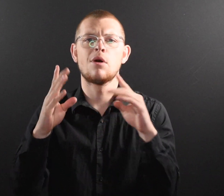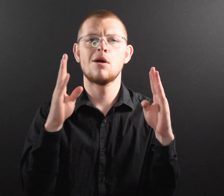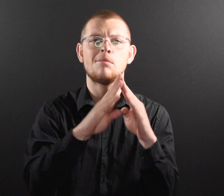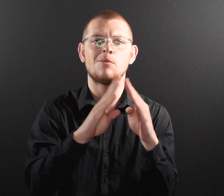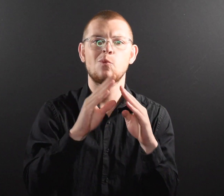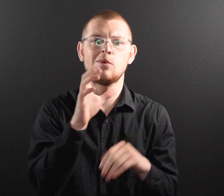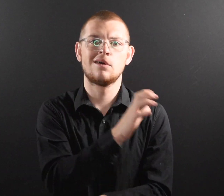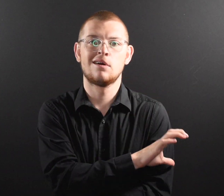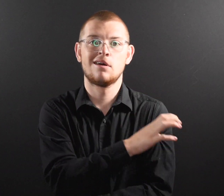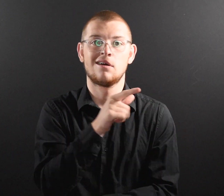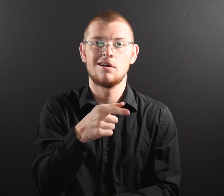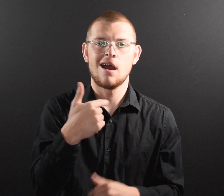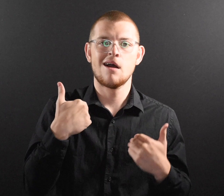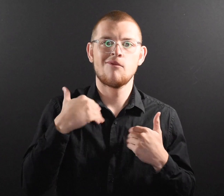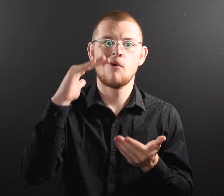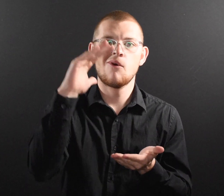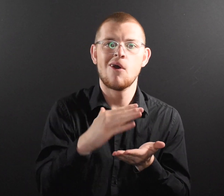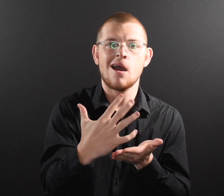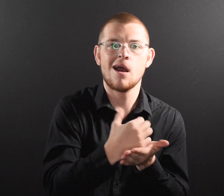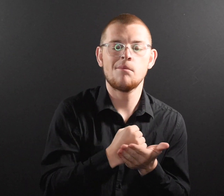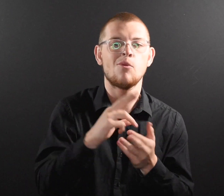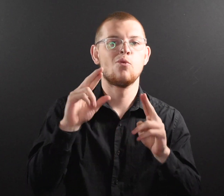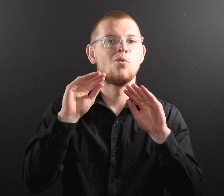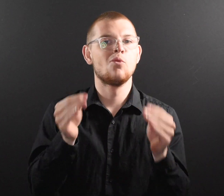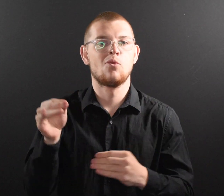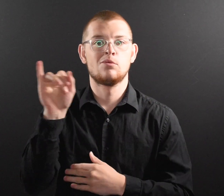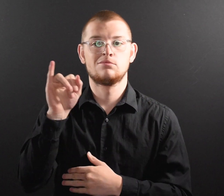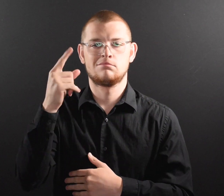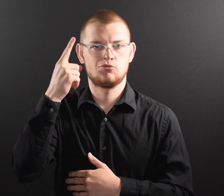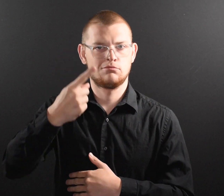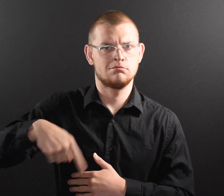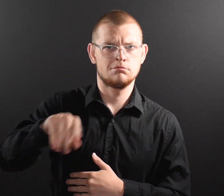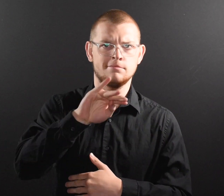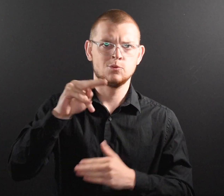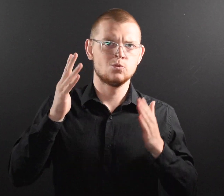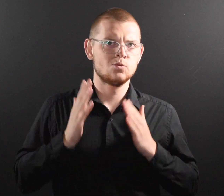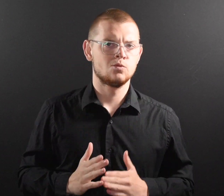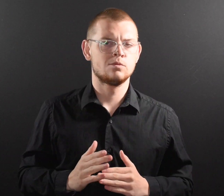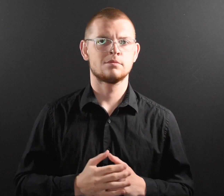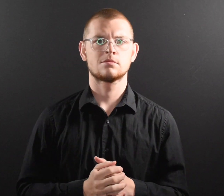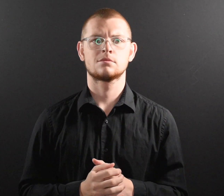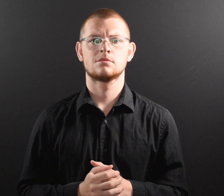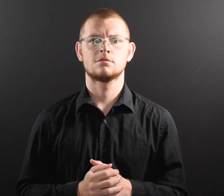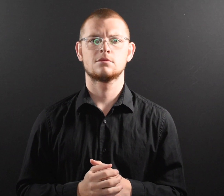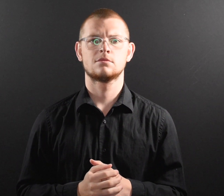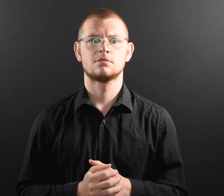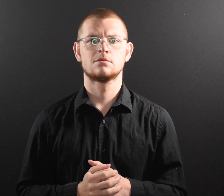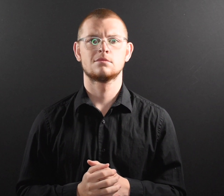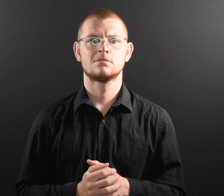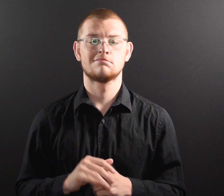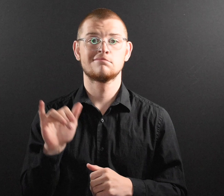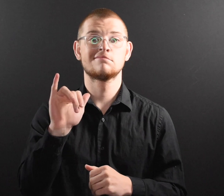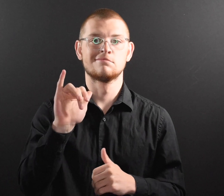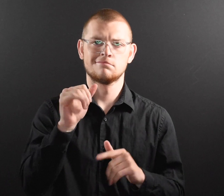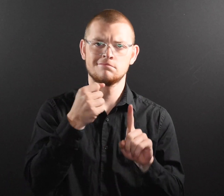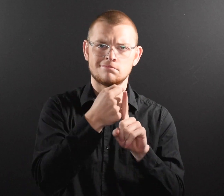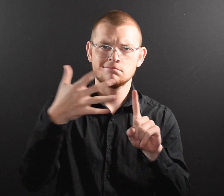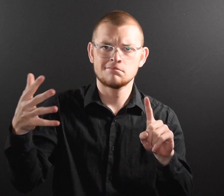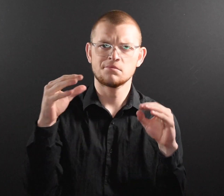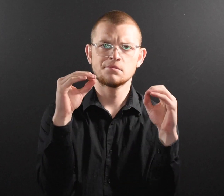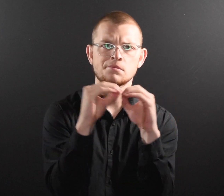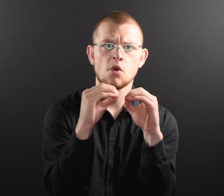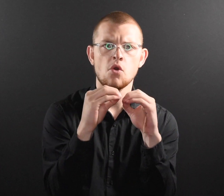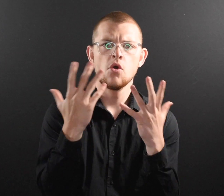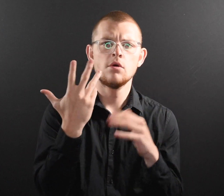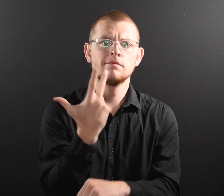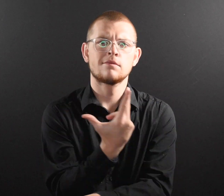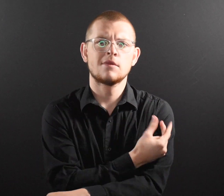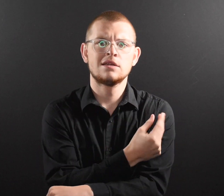serving low-income and uninsured Minnesotans. · Expand vaccine distribution to more